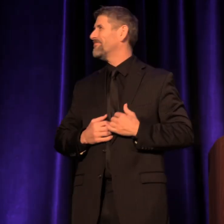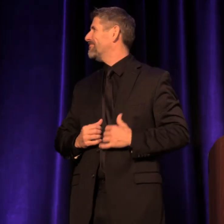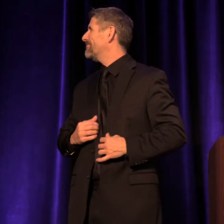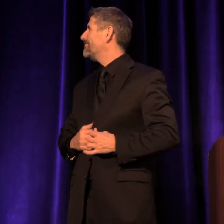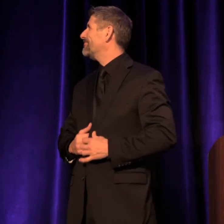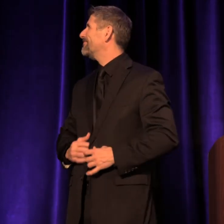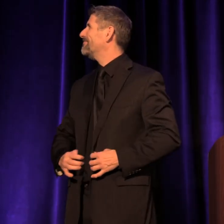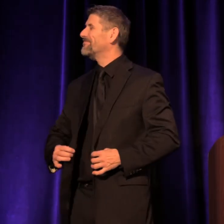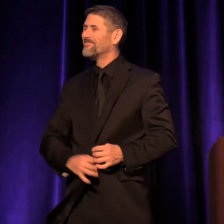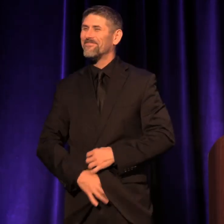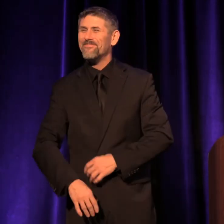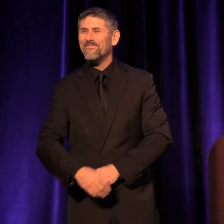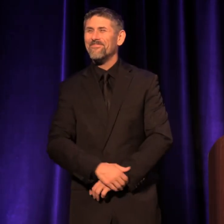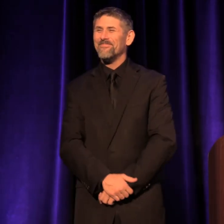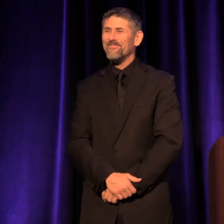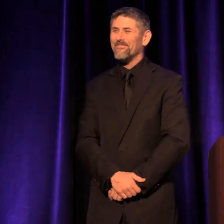(chuckling)